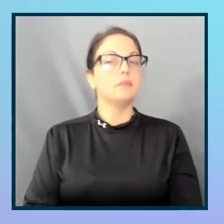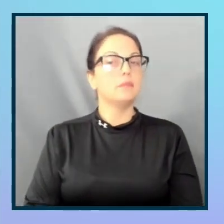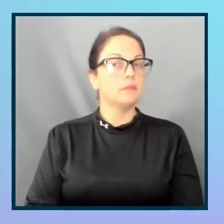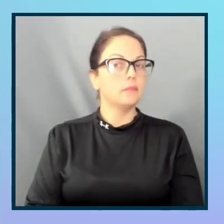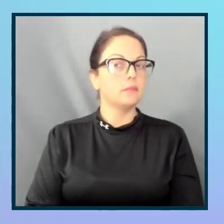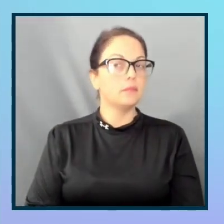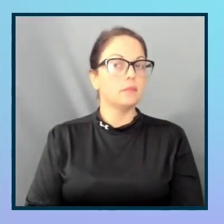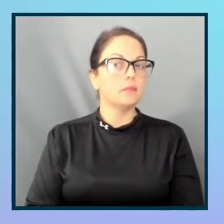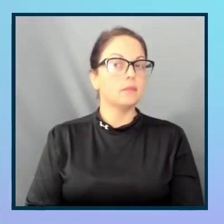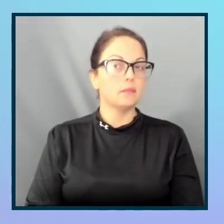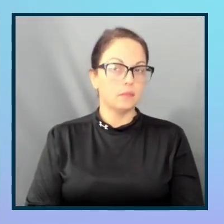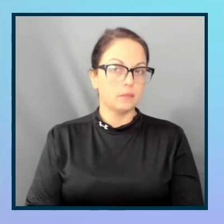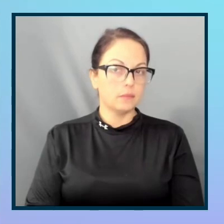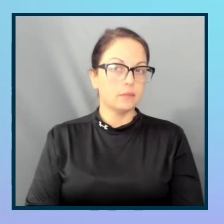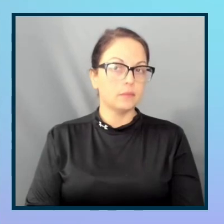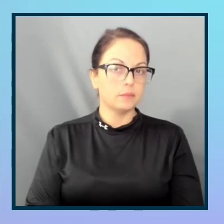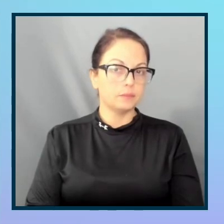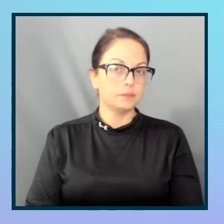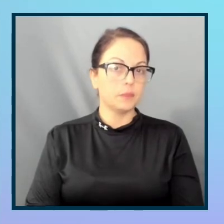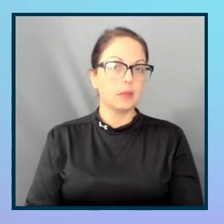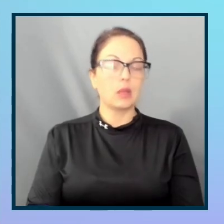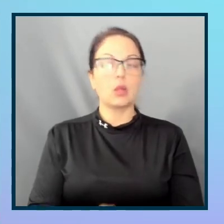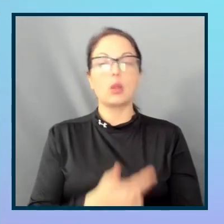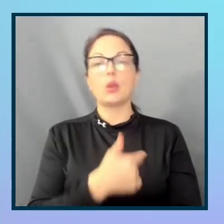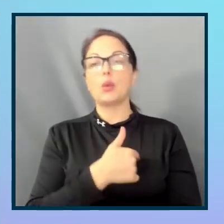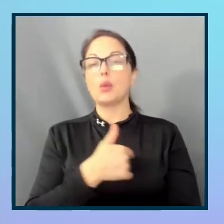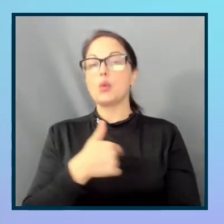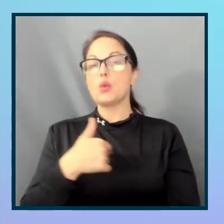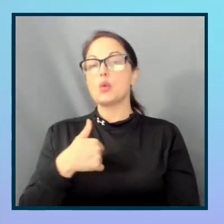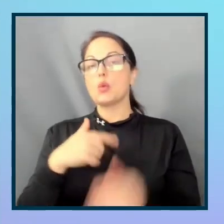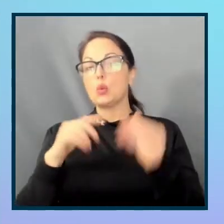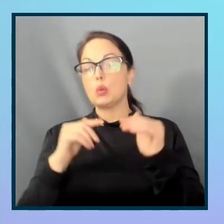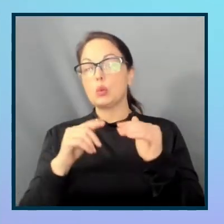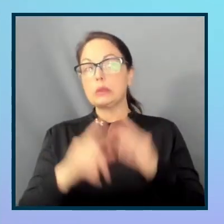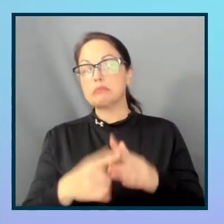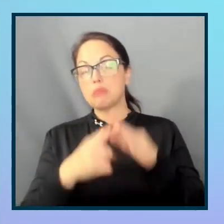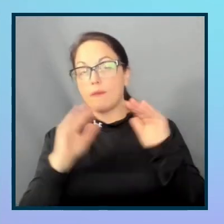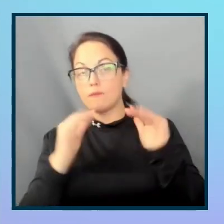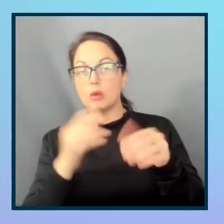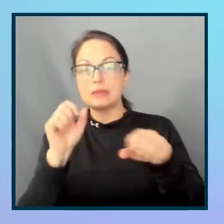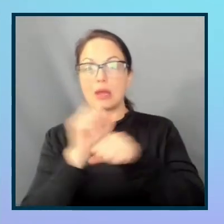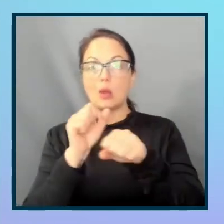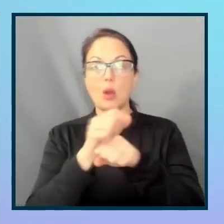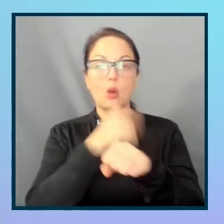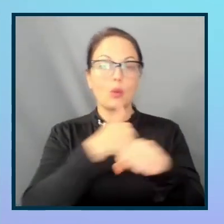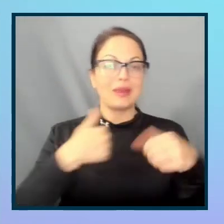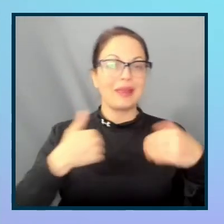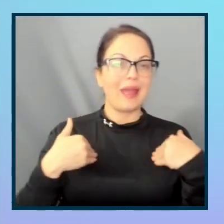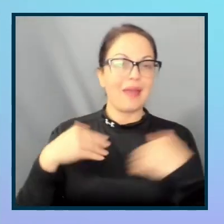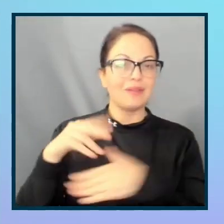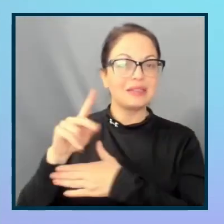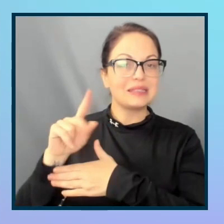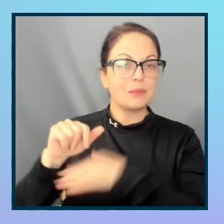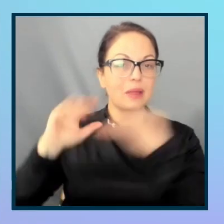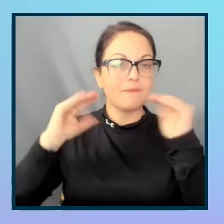we actually led into that work. We have a disability focused employee resource group